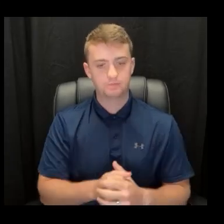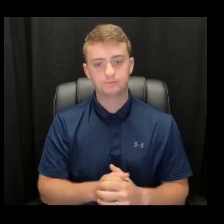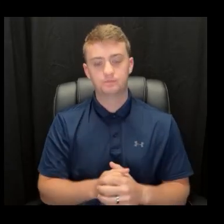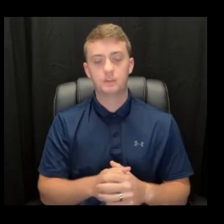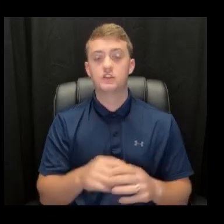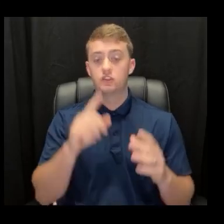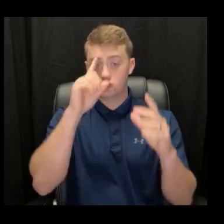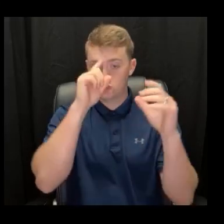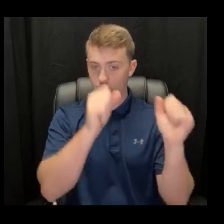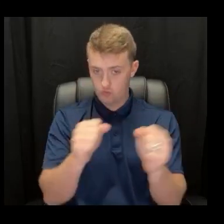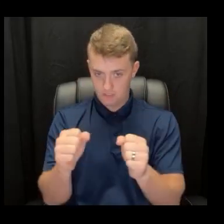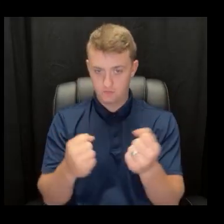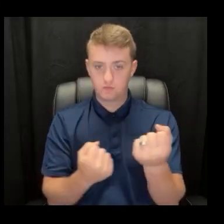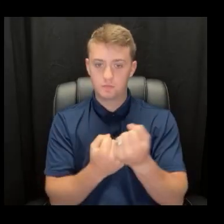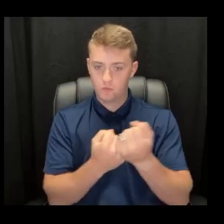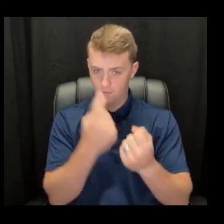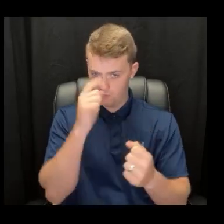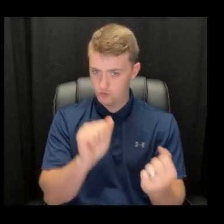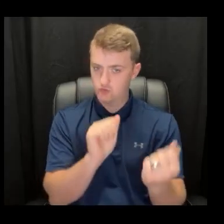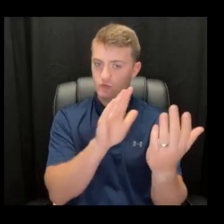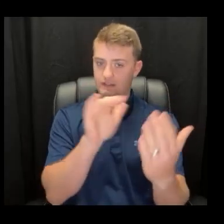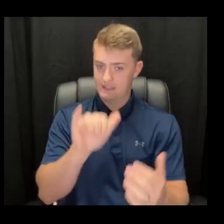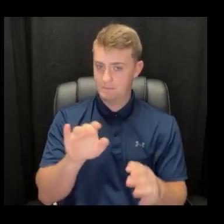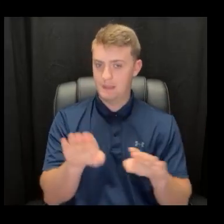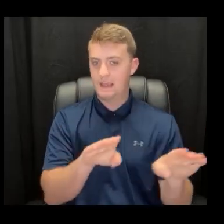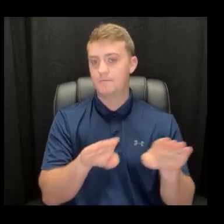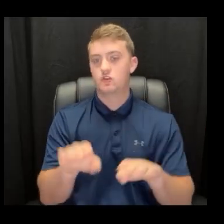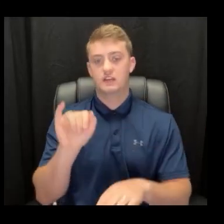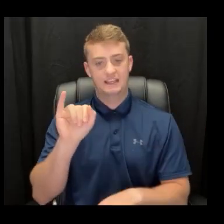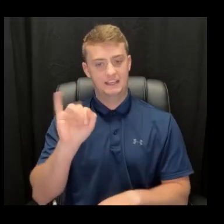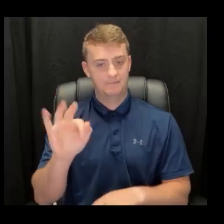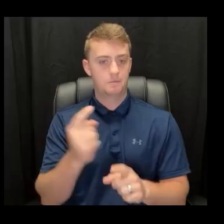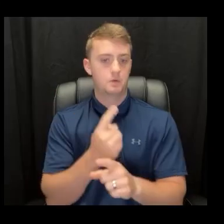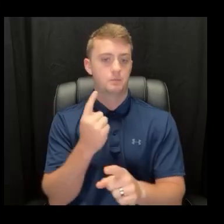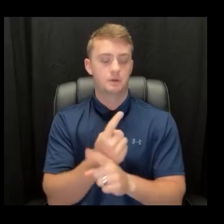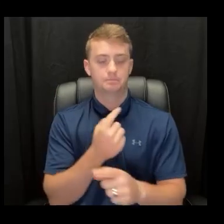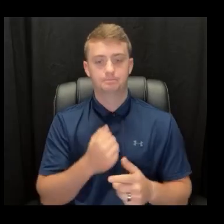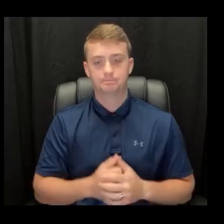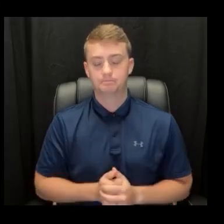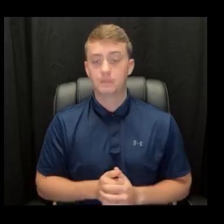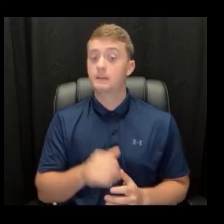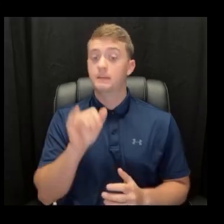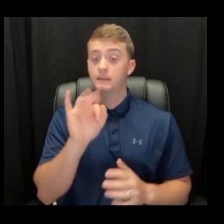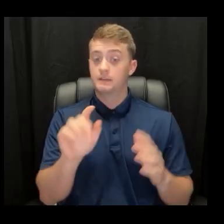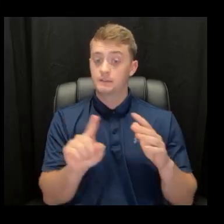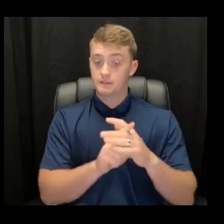strategies and supports to address that behavior if appropriate. In the case of a child with an